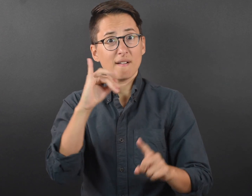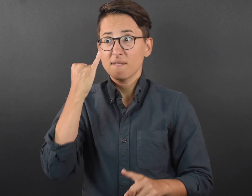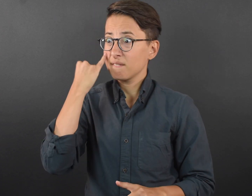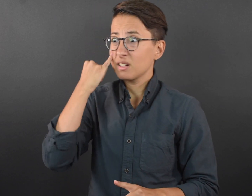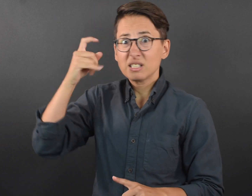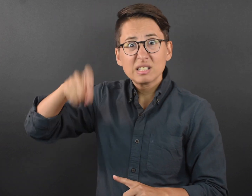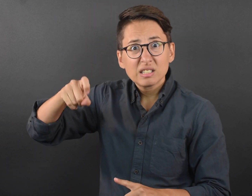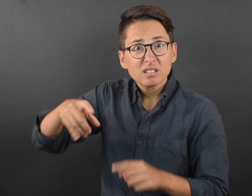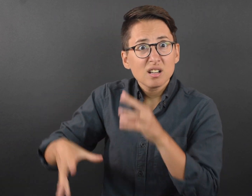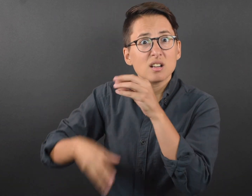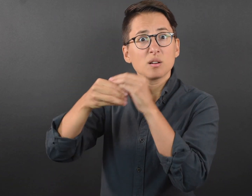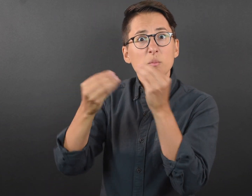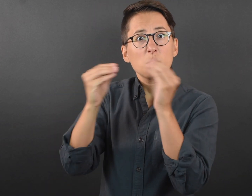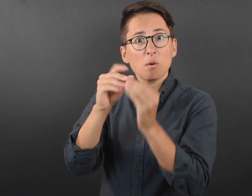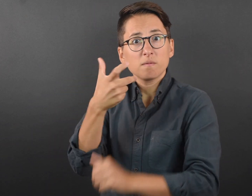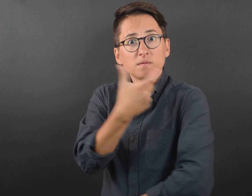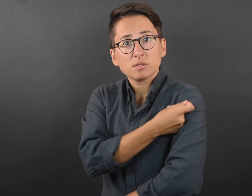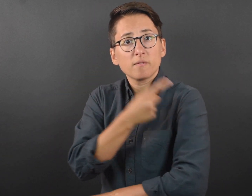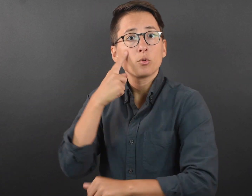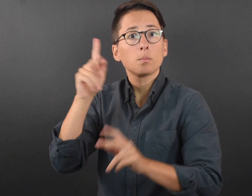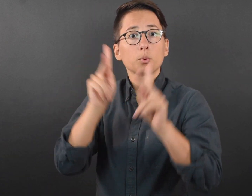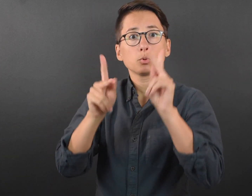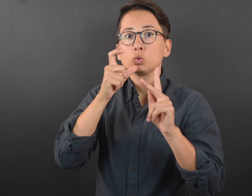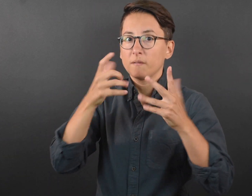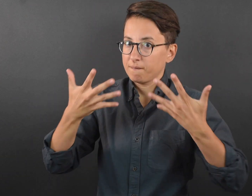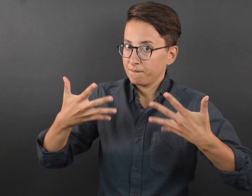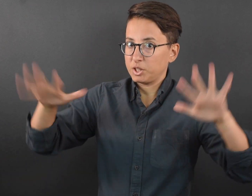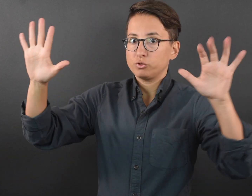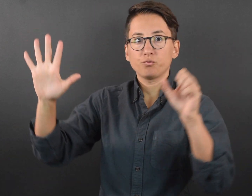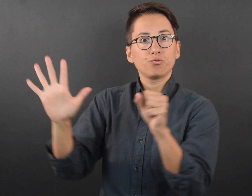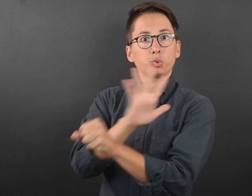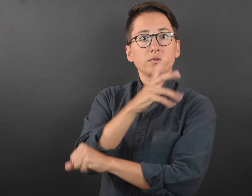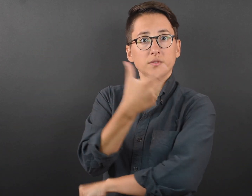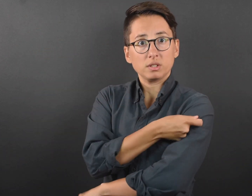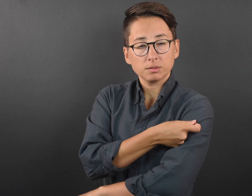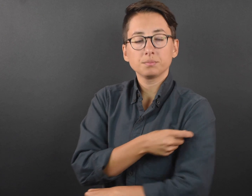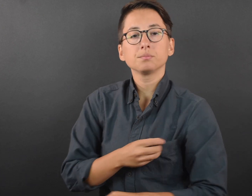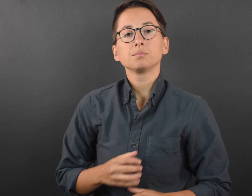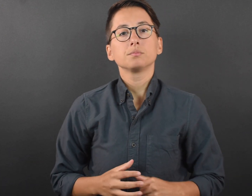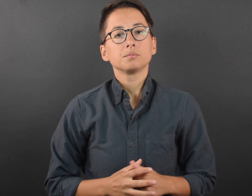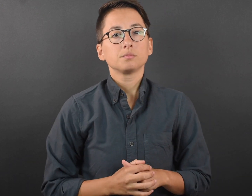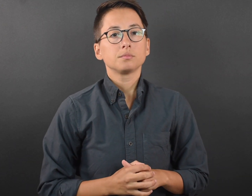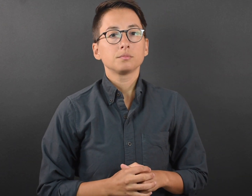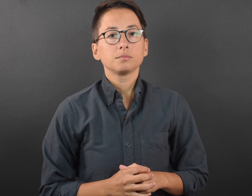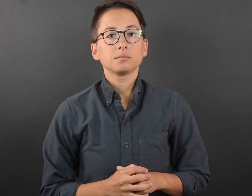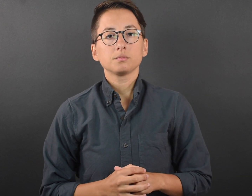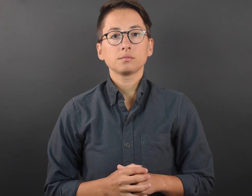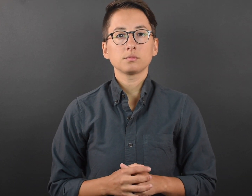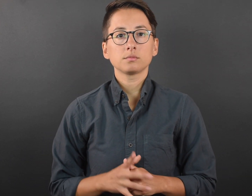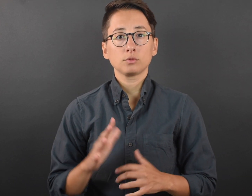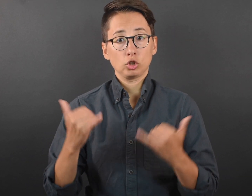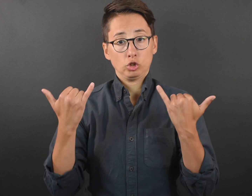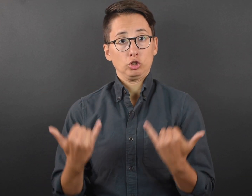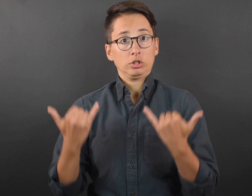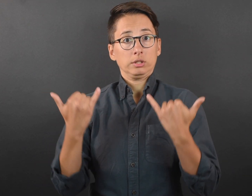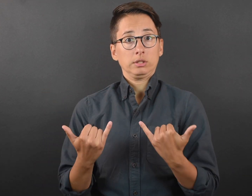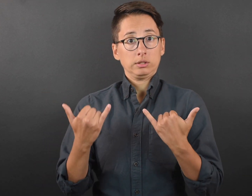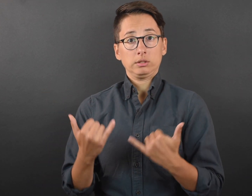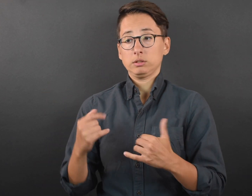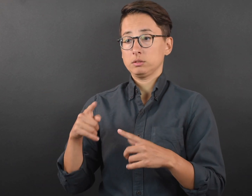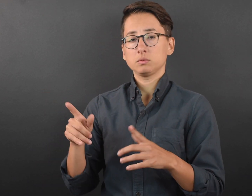whether any additional doses of vaccine may be needed for people who are already fully vaccinated.